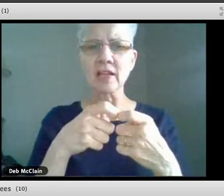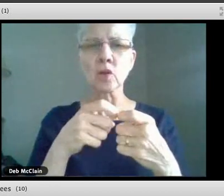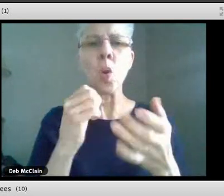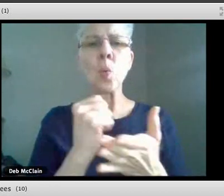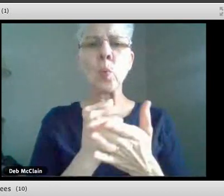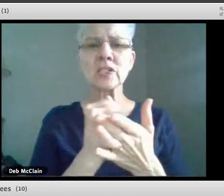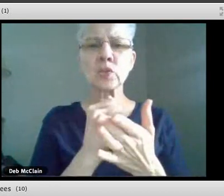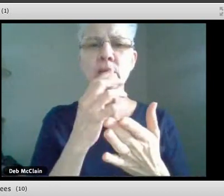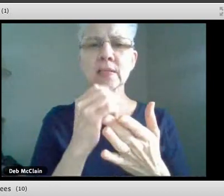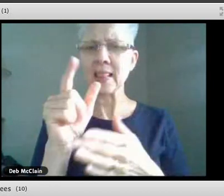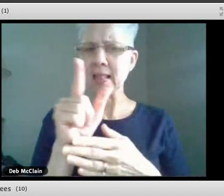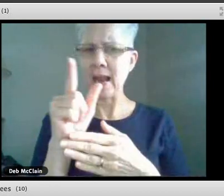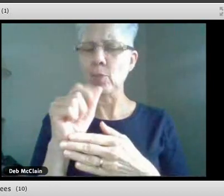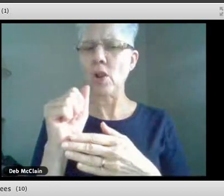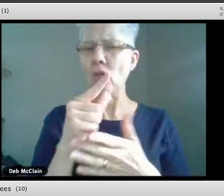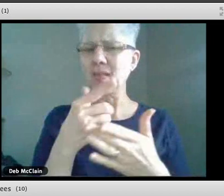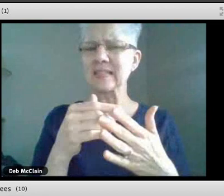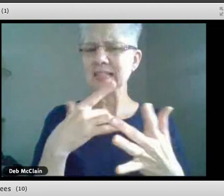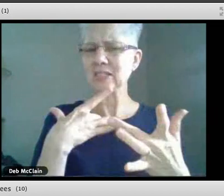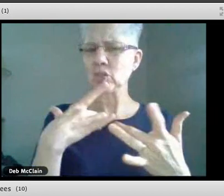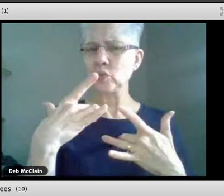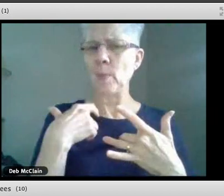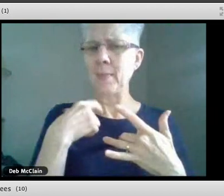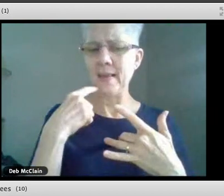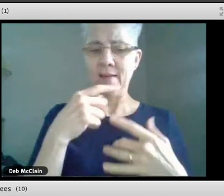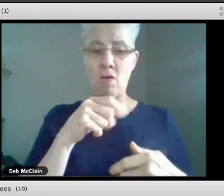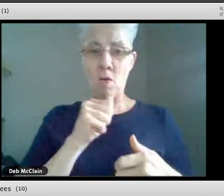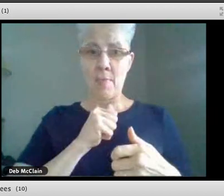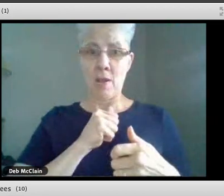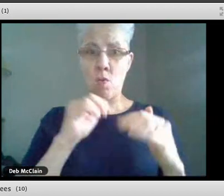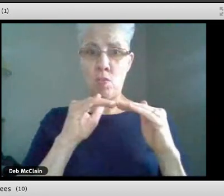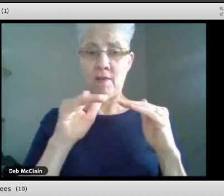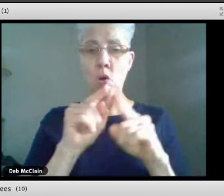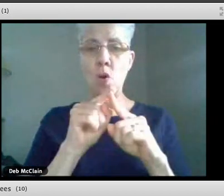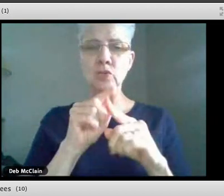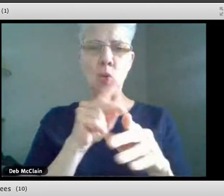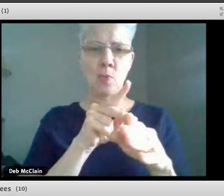So all of these things really concern me on a personal level as well as a professional level